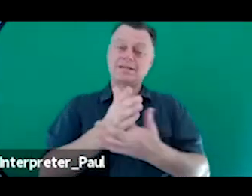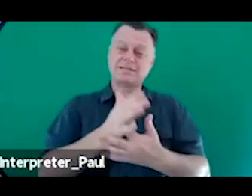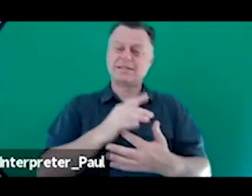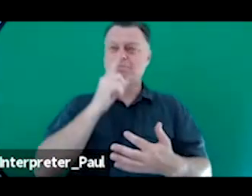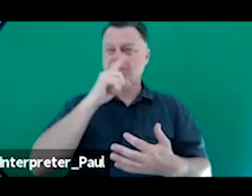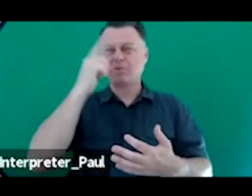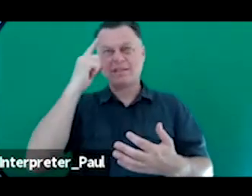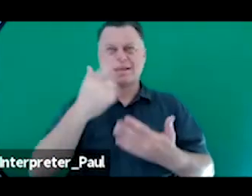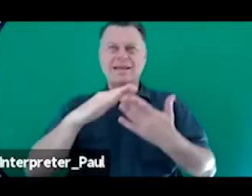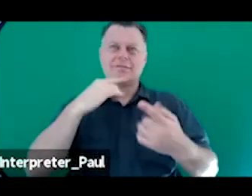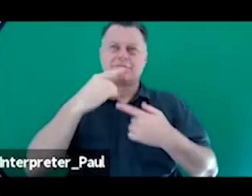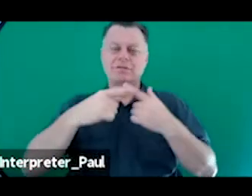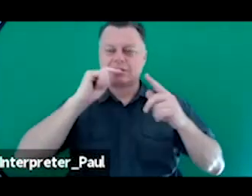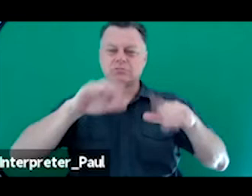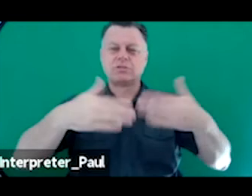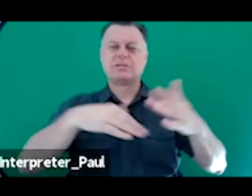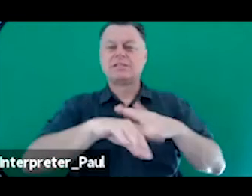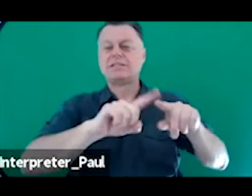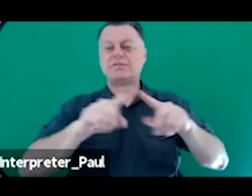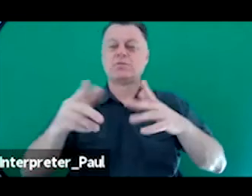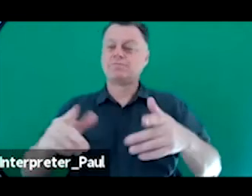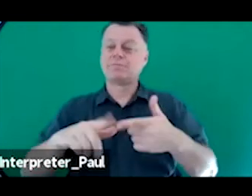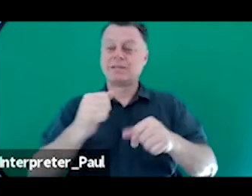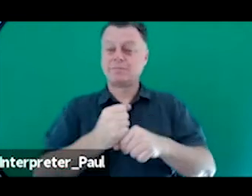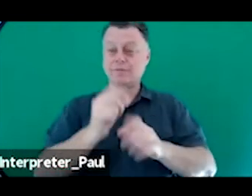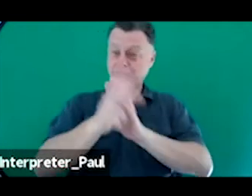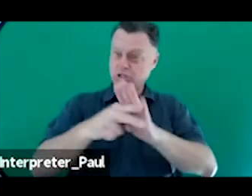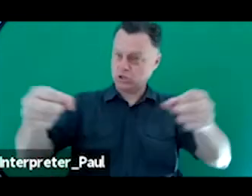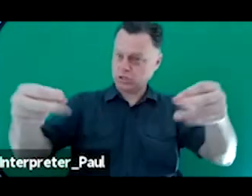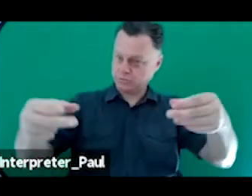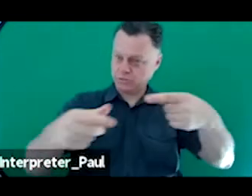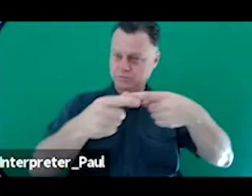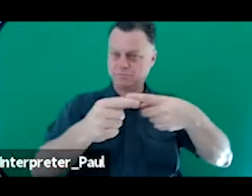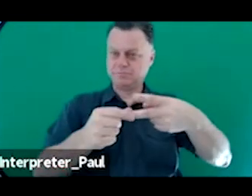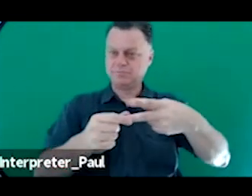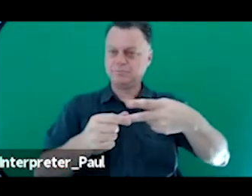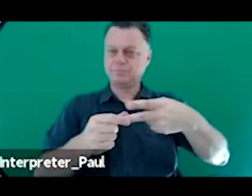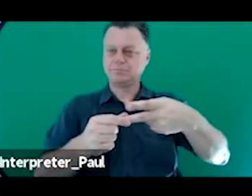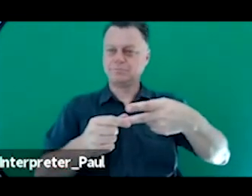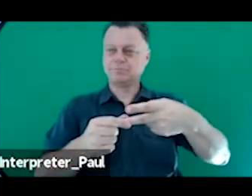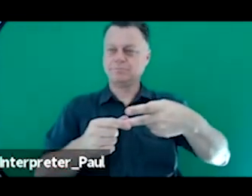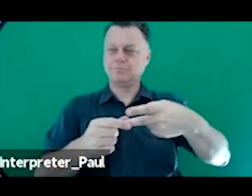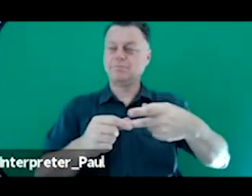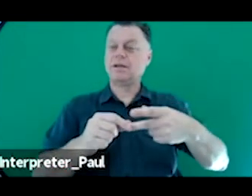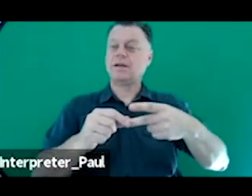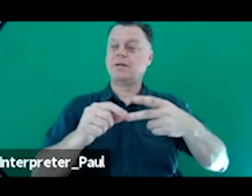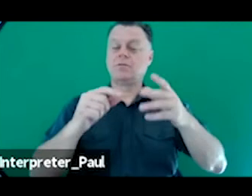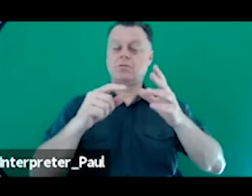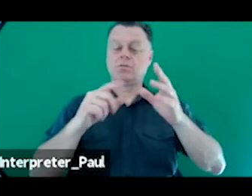is having captions for videos, having text transcripts for audio podcast information,